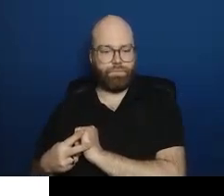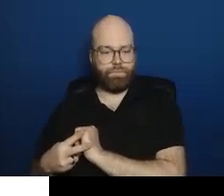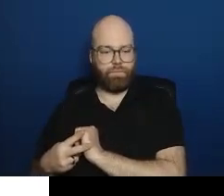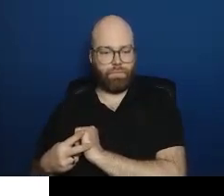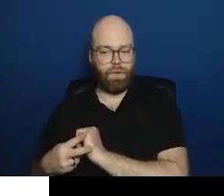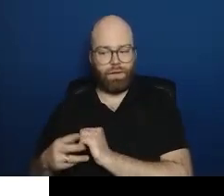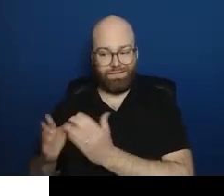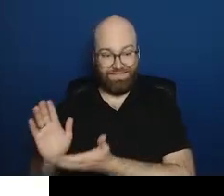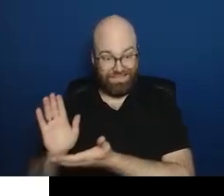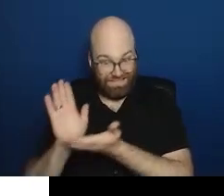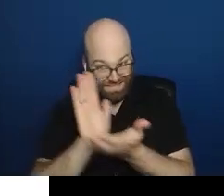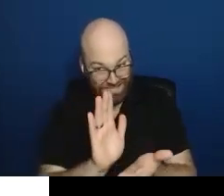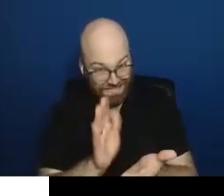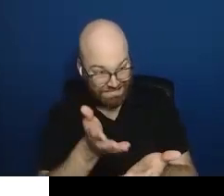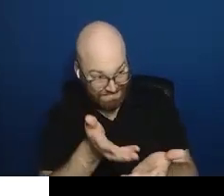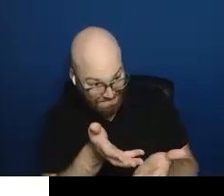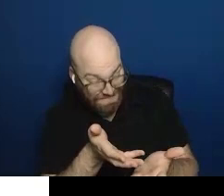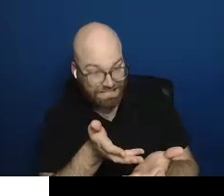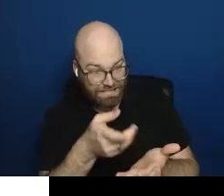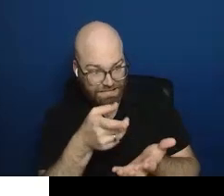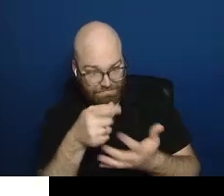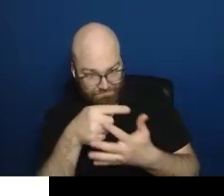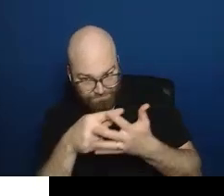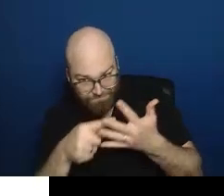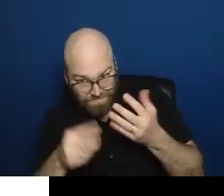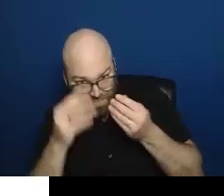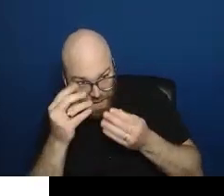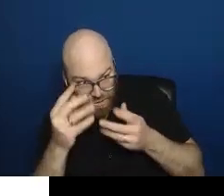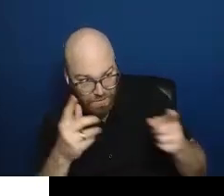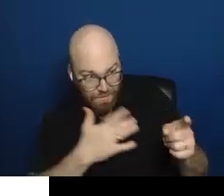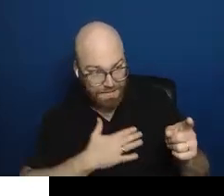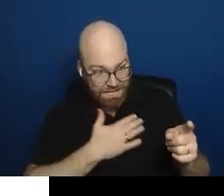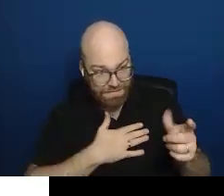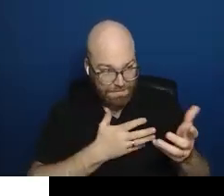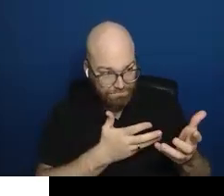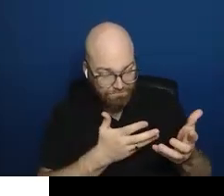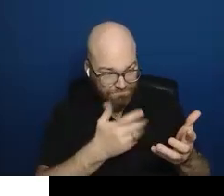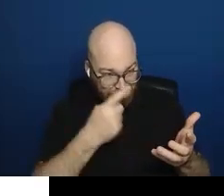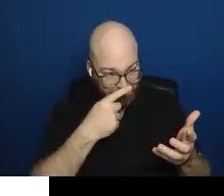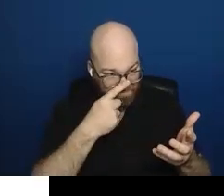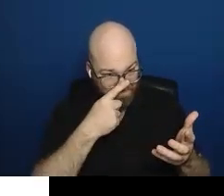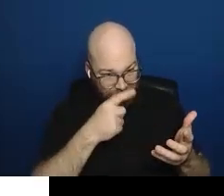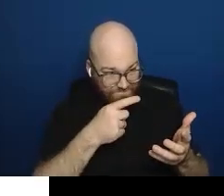So let's say, for instance, several years back, there were a lot of raids in our area and people were,